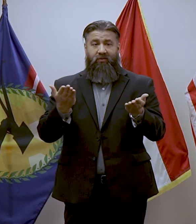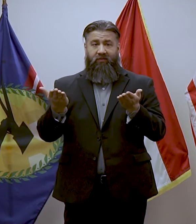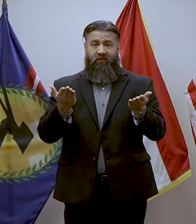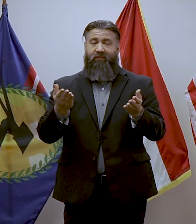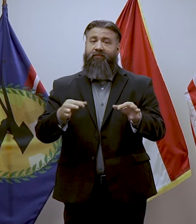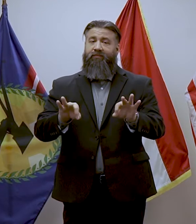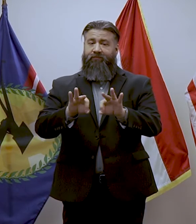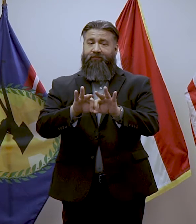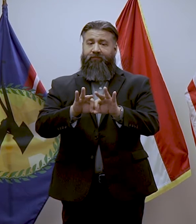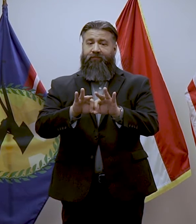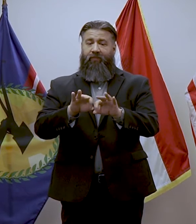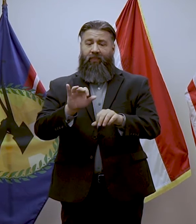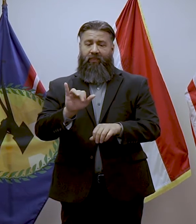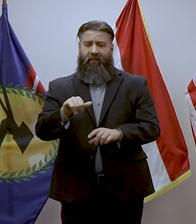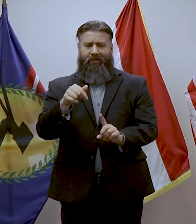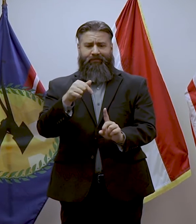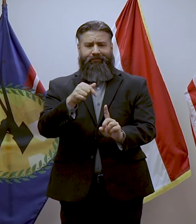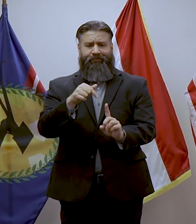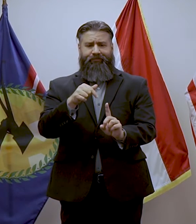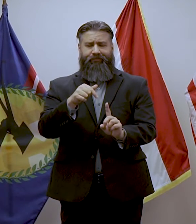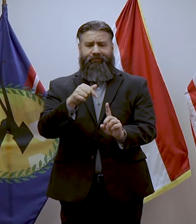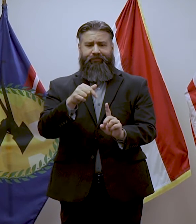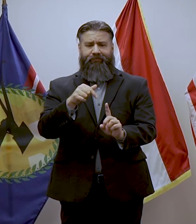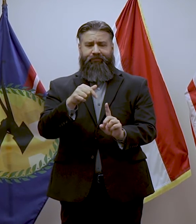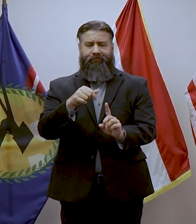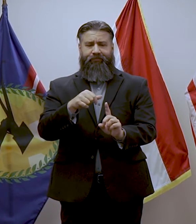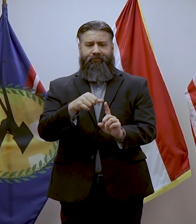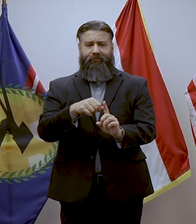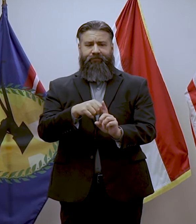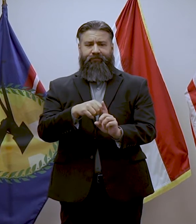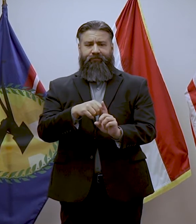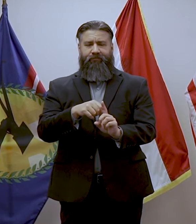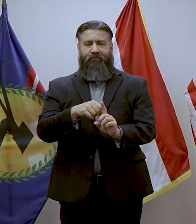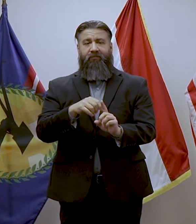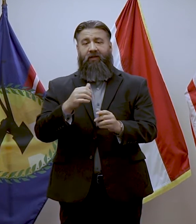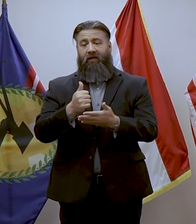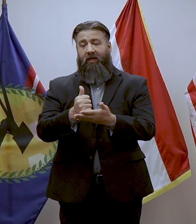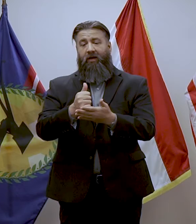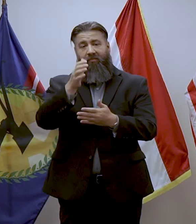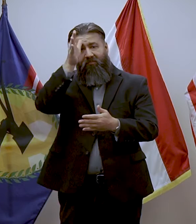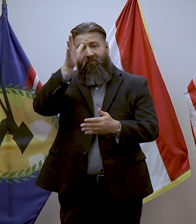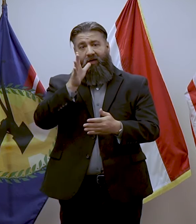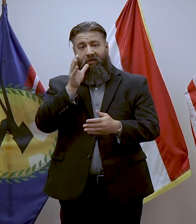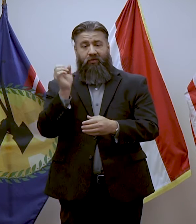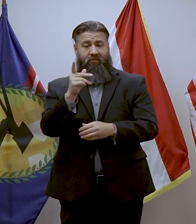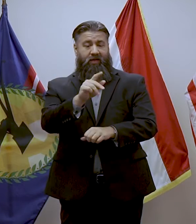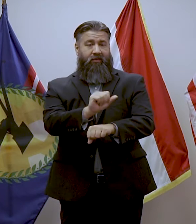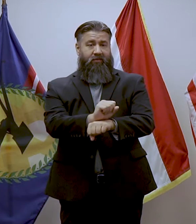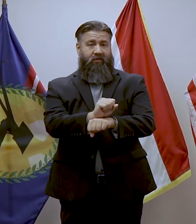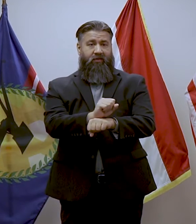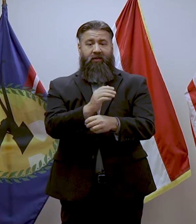because that's a limiting step in getting some working parents back to work, some of them have been displaced,